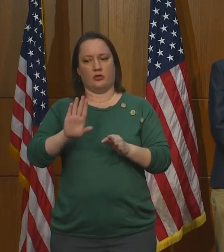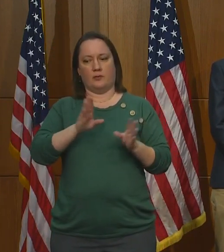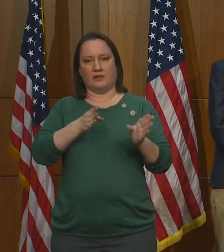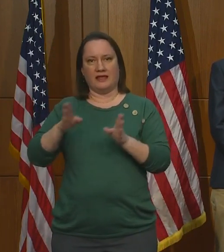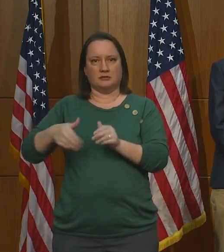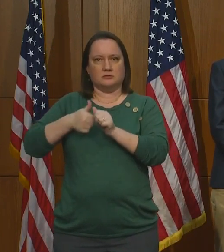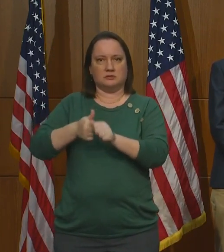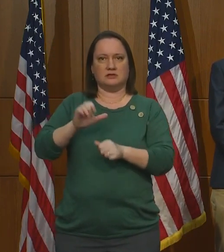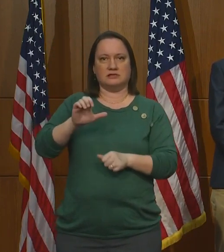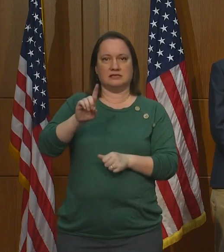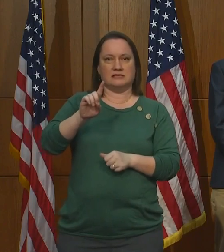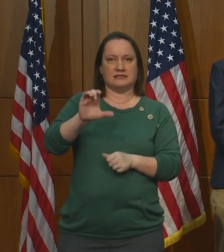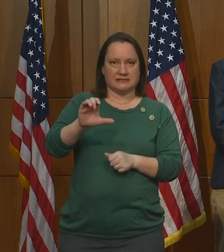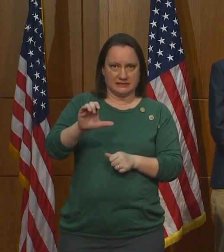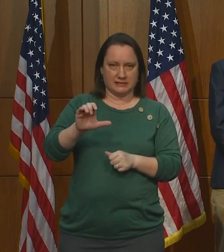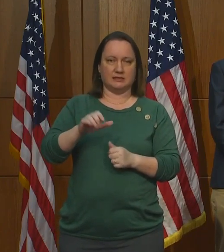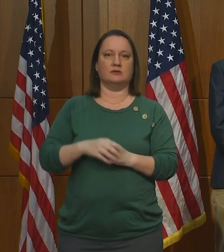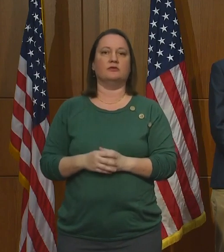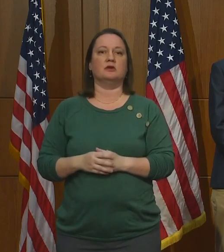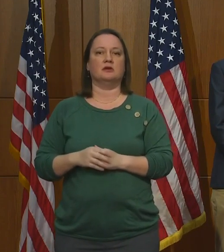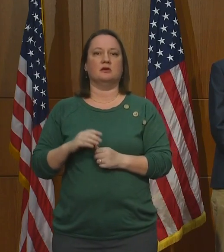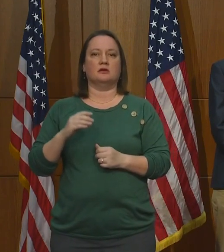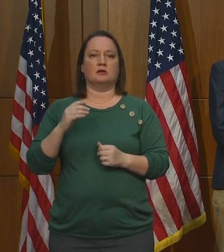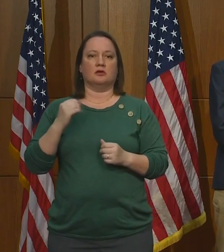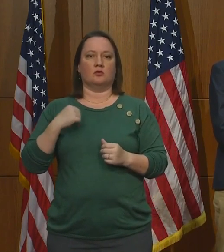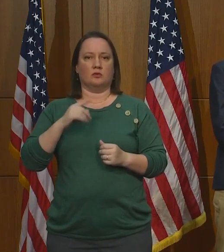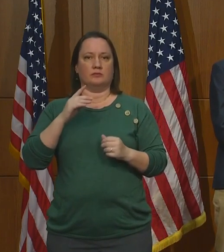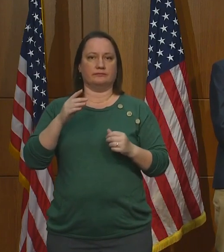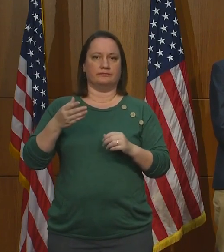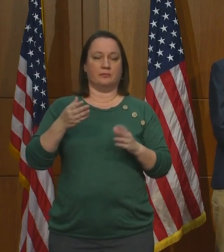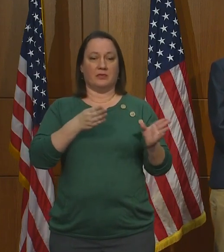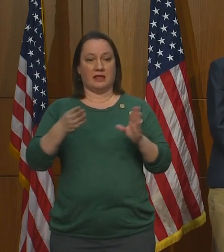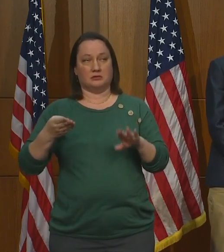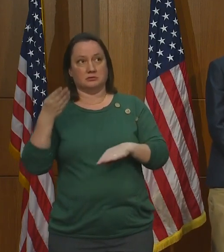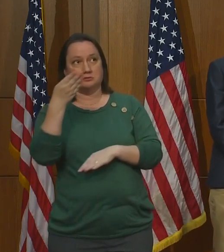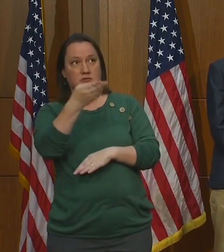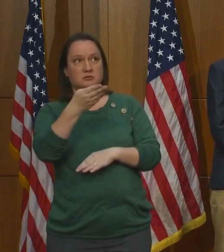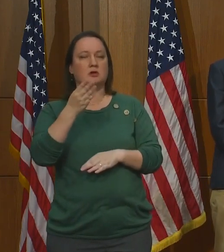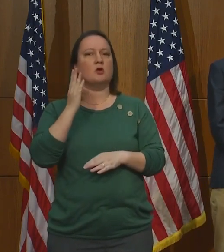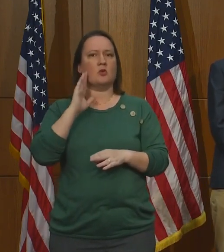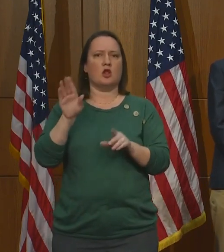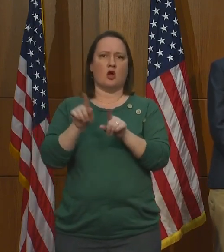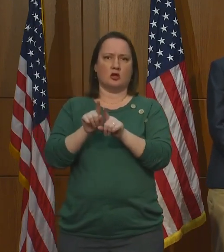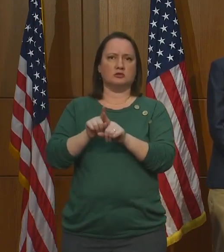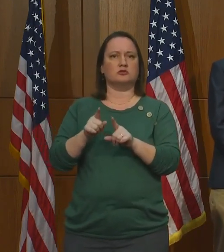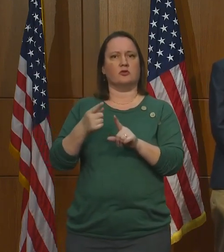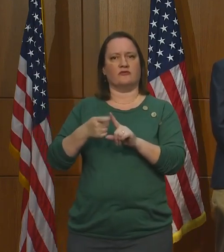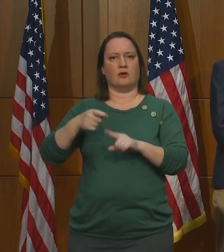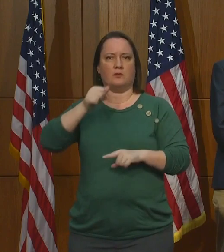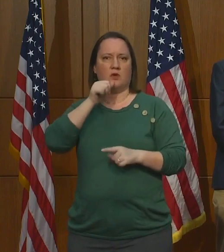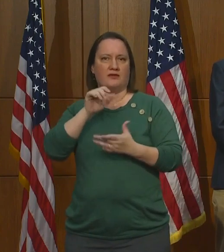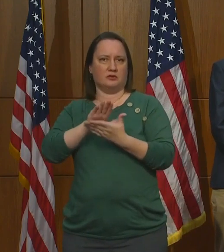STRATEGIES. ARE THE VIRGINIA COUNCIL FOR PRIVATE EDUCATION WHO'S HERE WITH US WILL RECEIVE